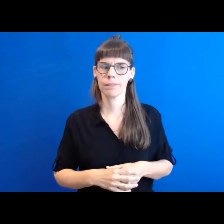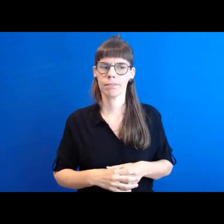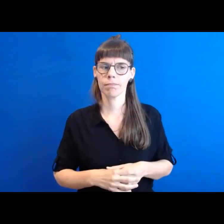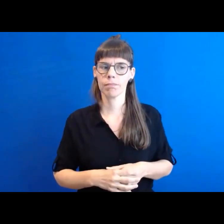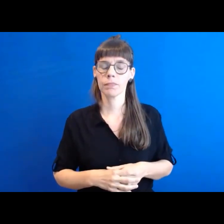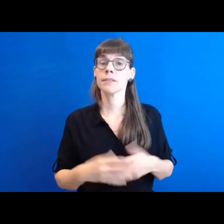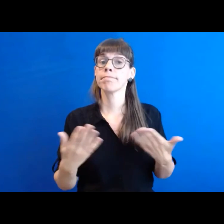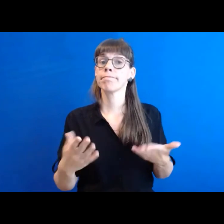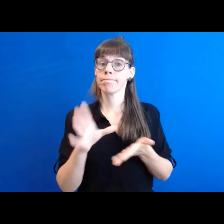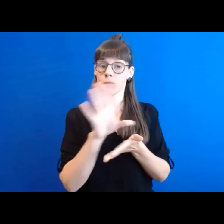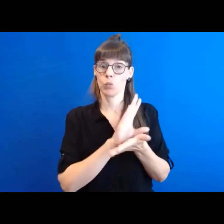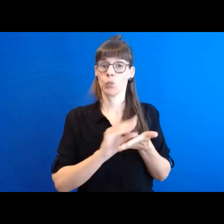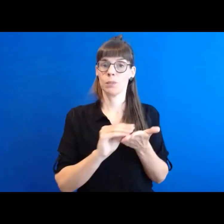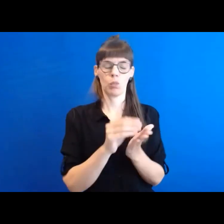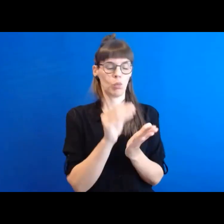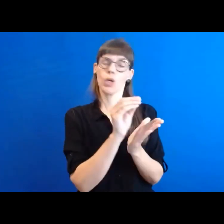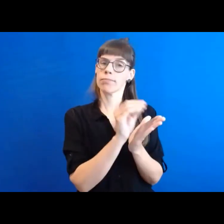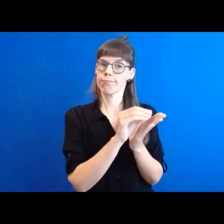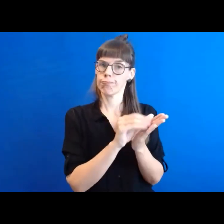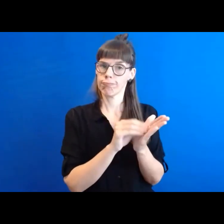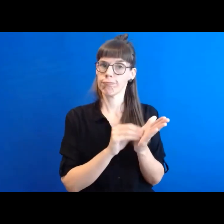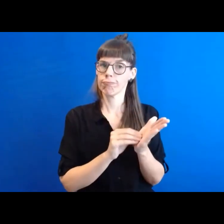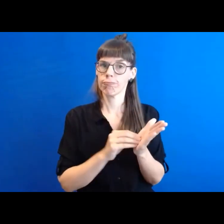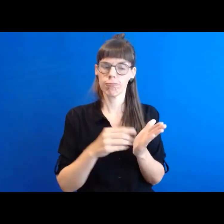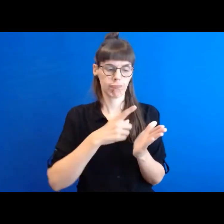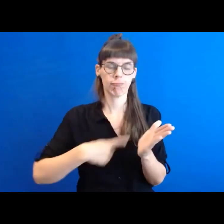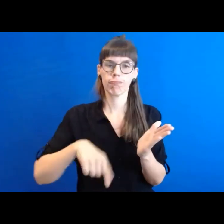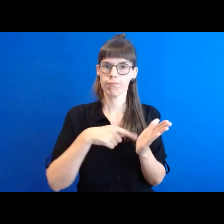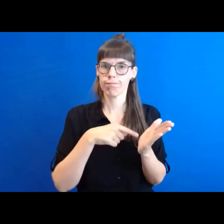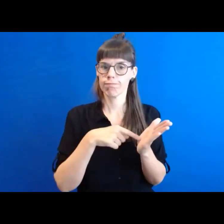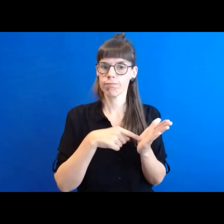the most important facts.